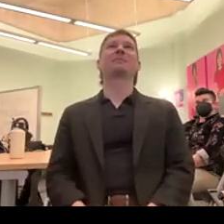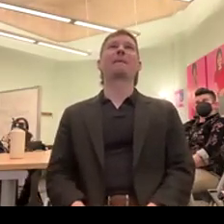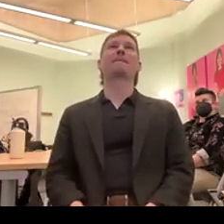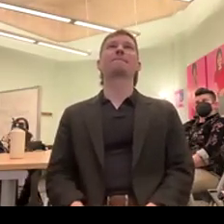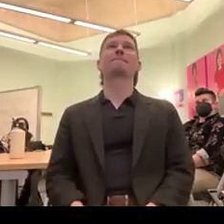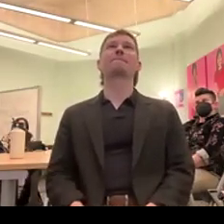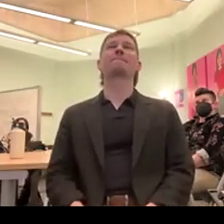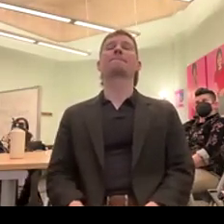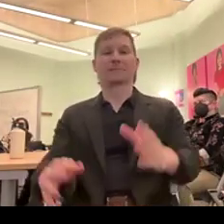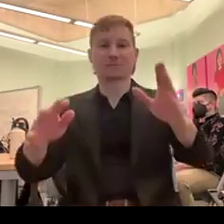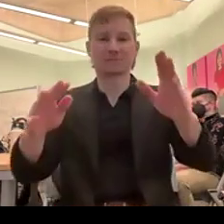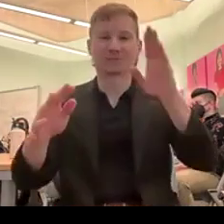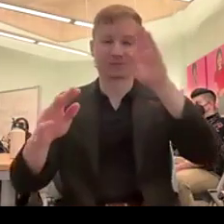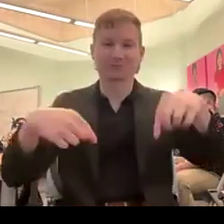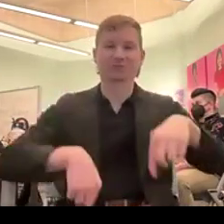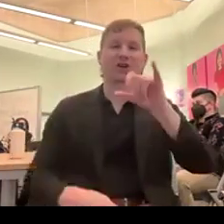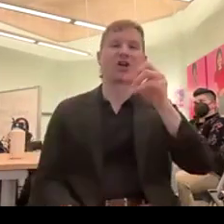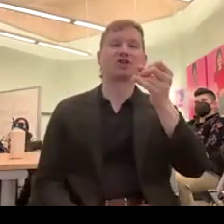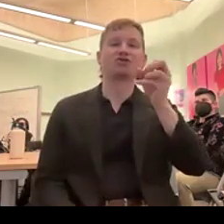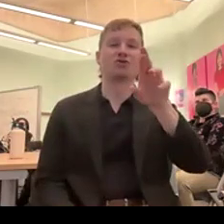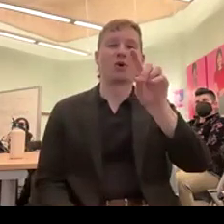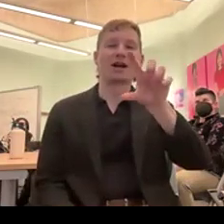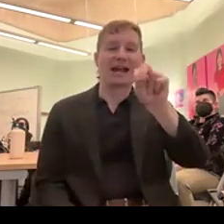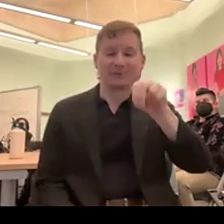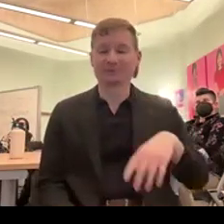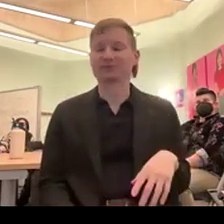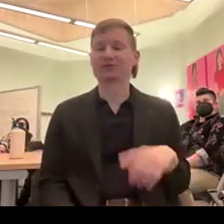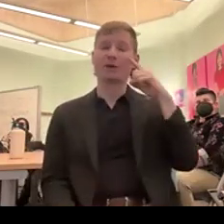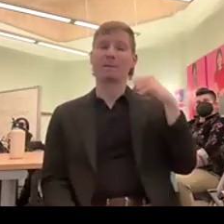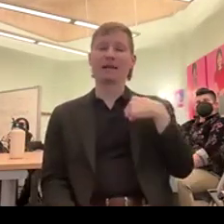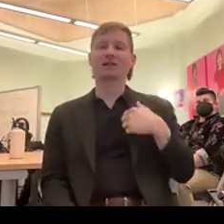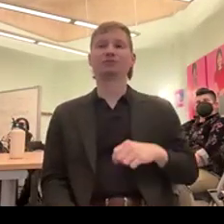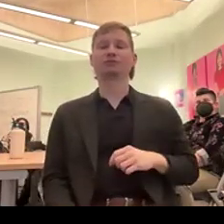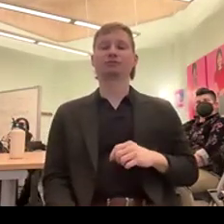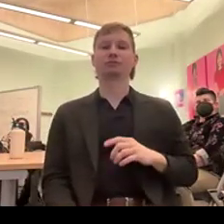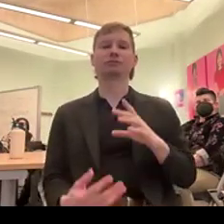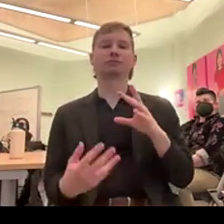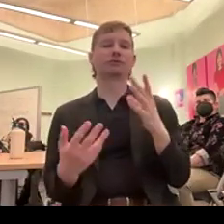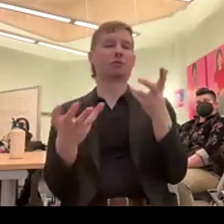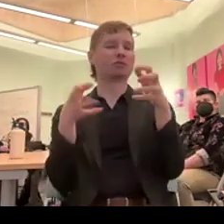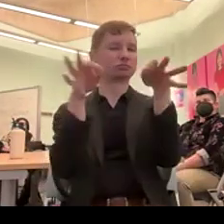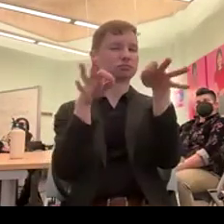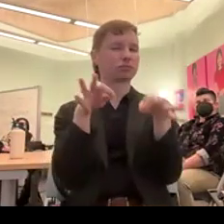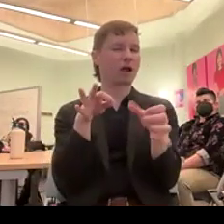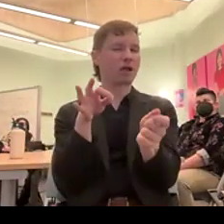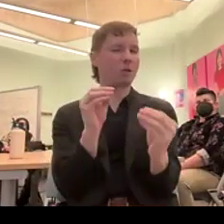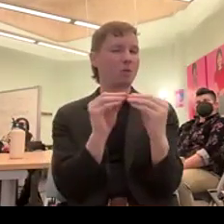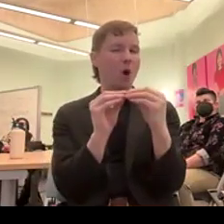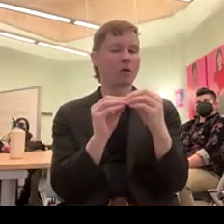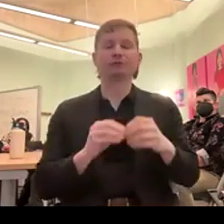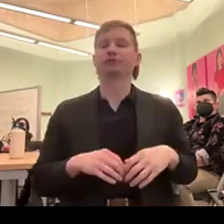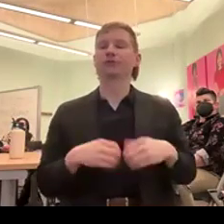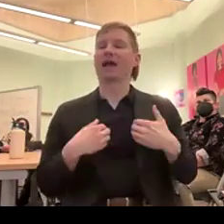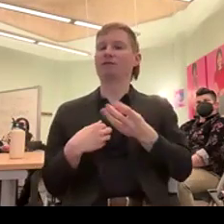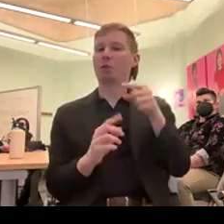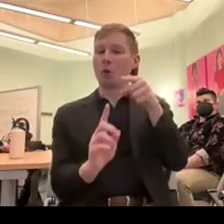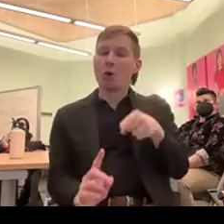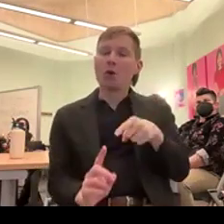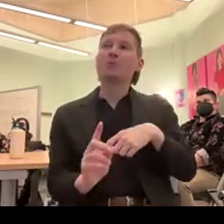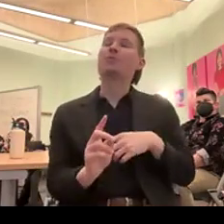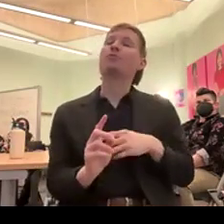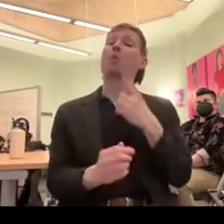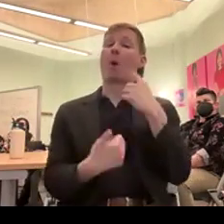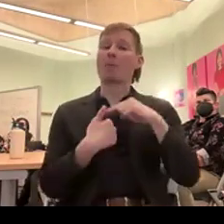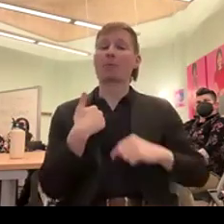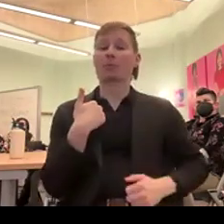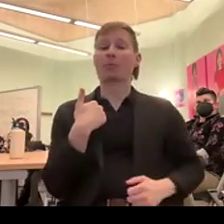I would say, this is Jordan, for me... to break it down a little, a couple of points: